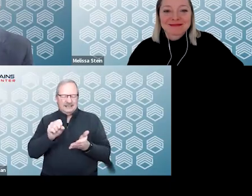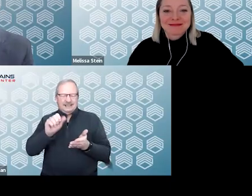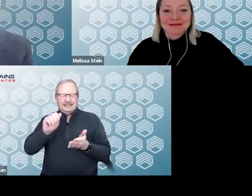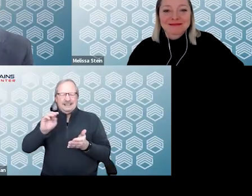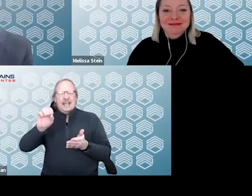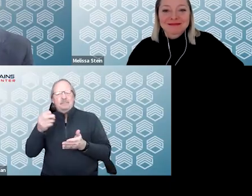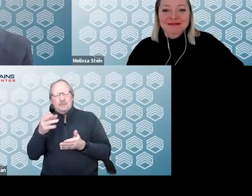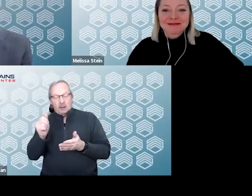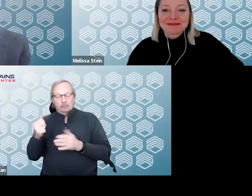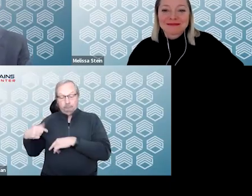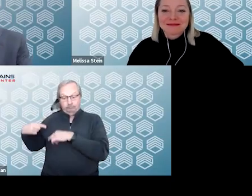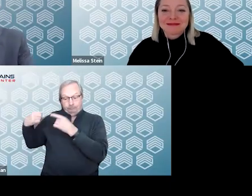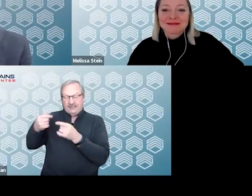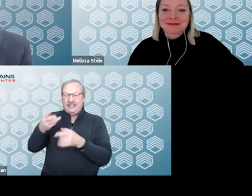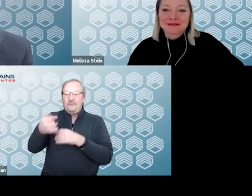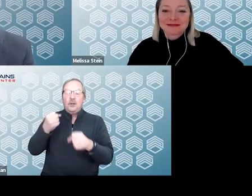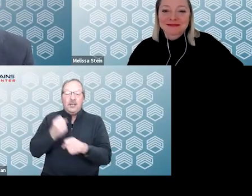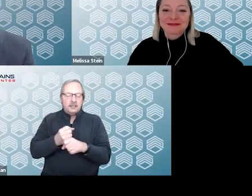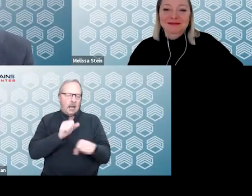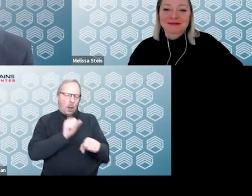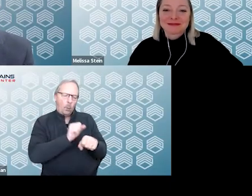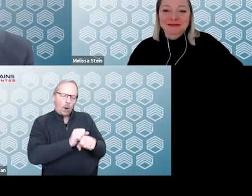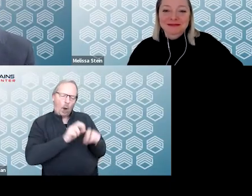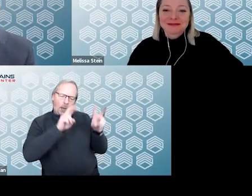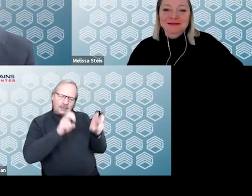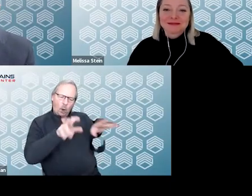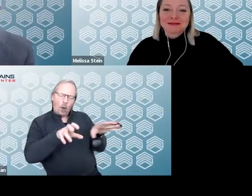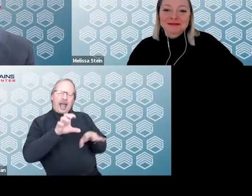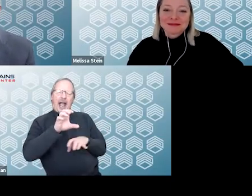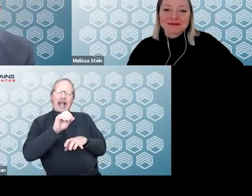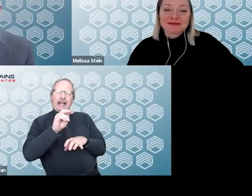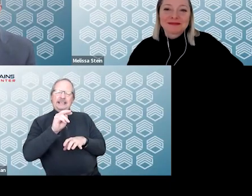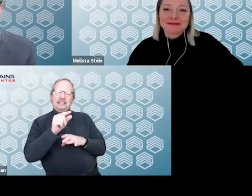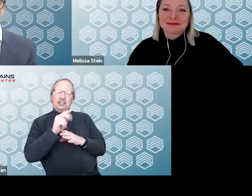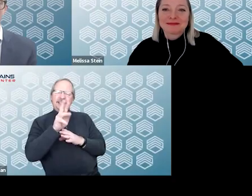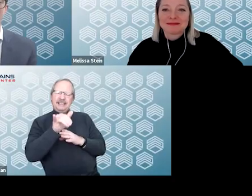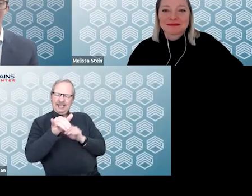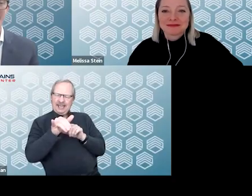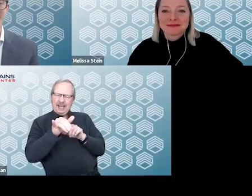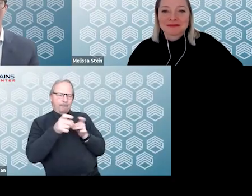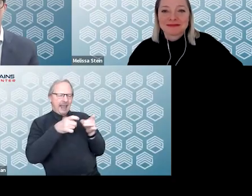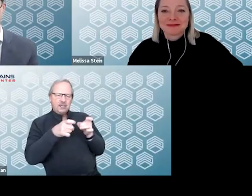it's been my privilege to work on issues related to contingency management. And in this way, I've been very lucky